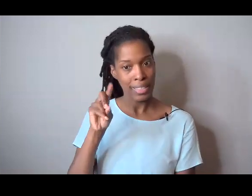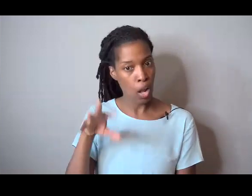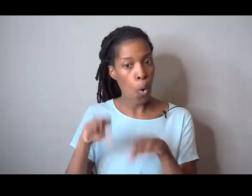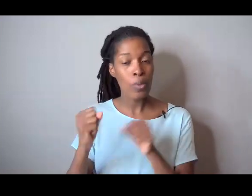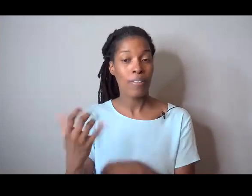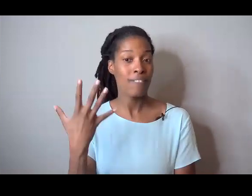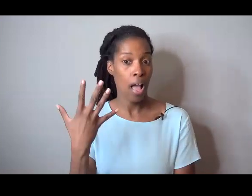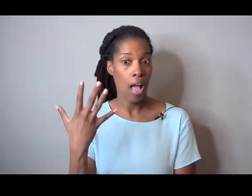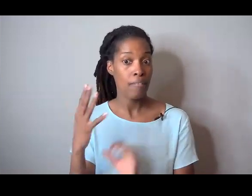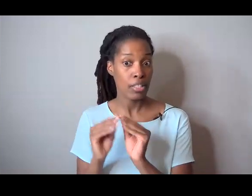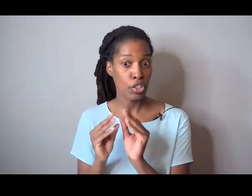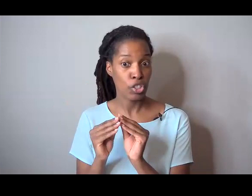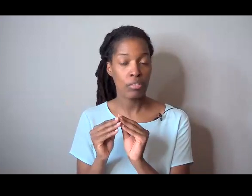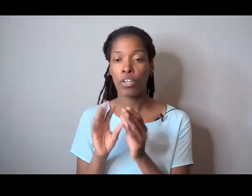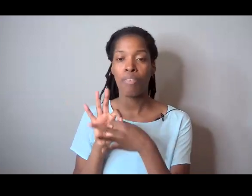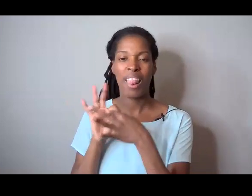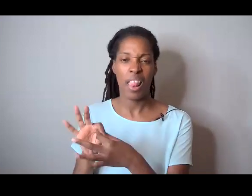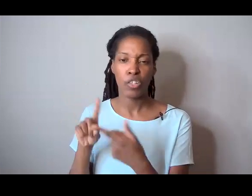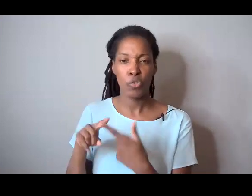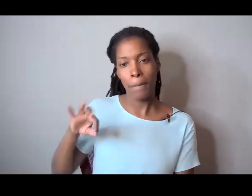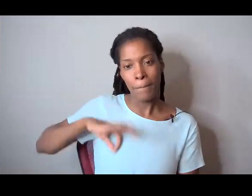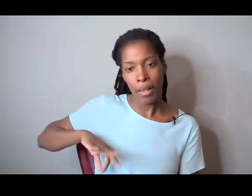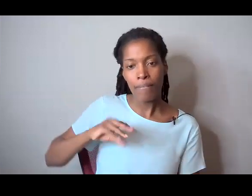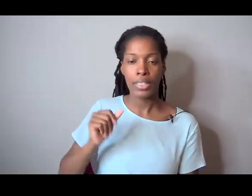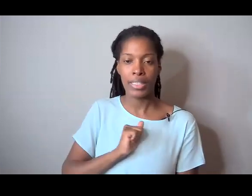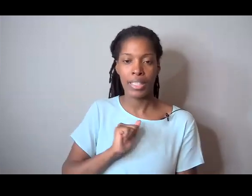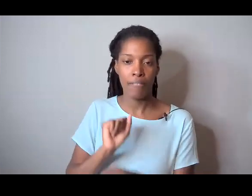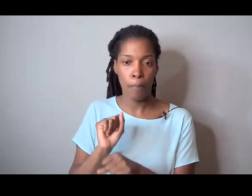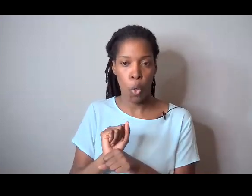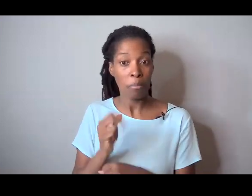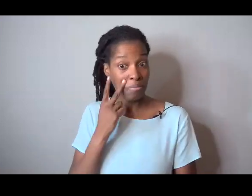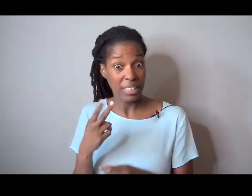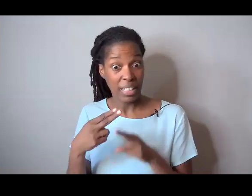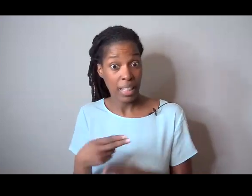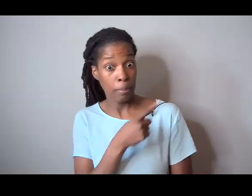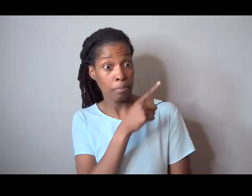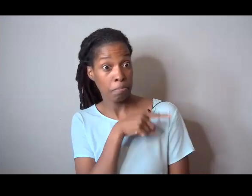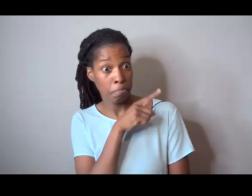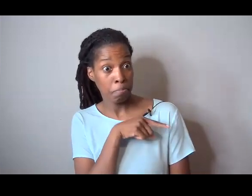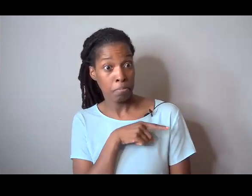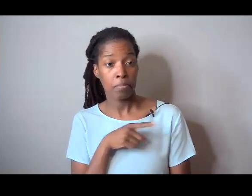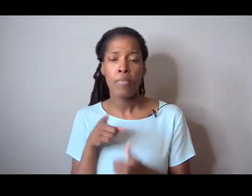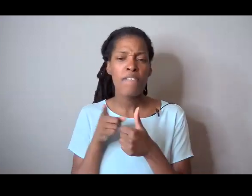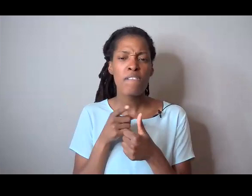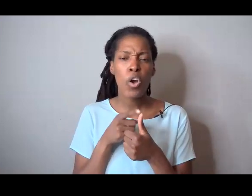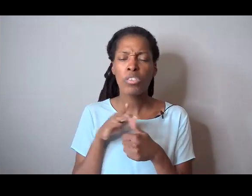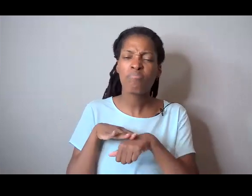topics related to benefits and self-employment. The first was really just a basic overview of